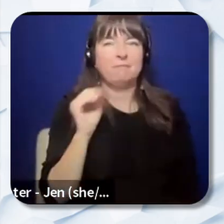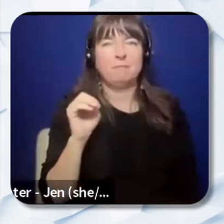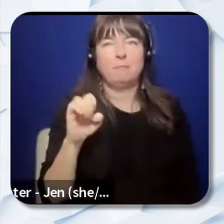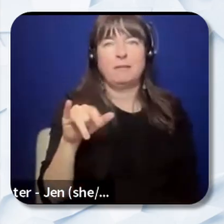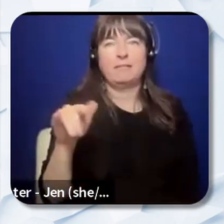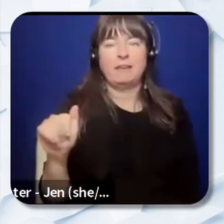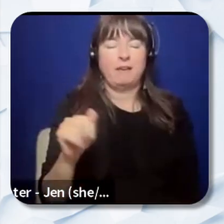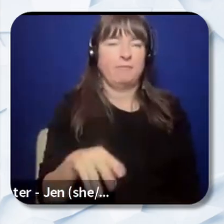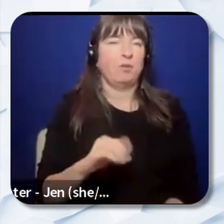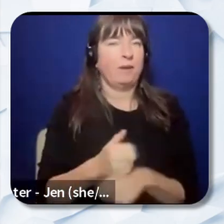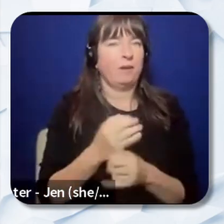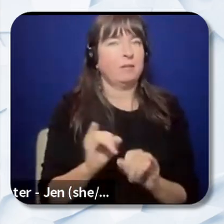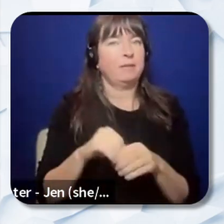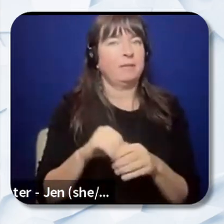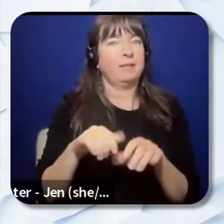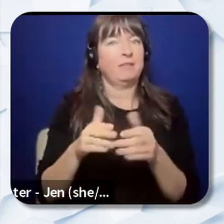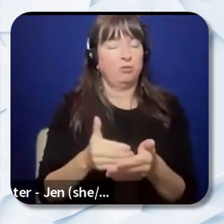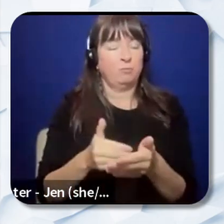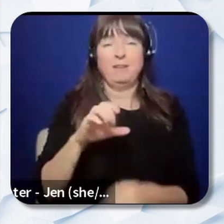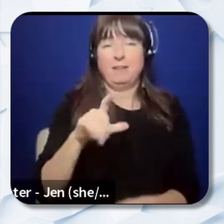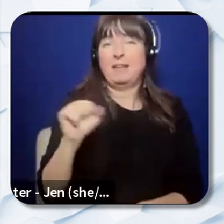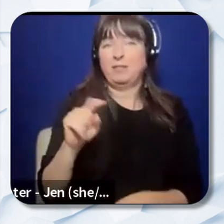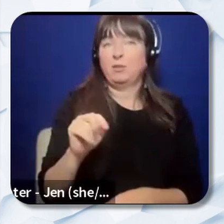that the CLASS tool really does speak to. And that really does help aid in